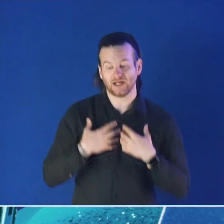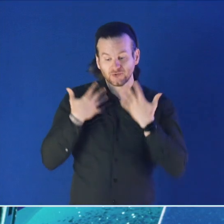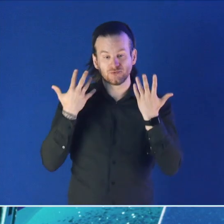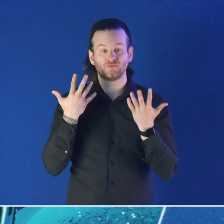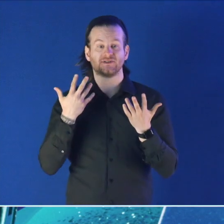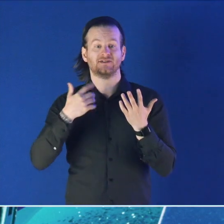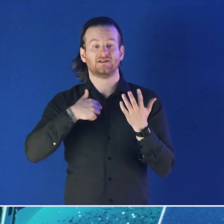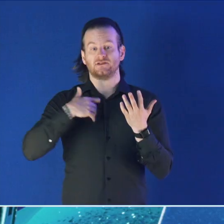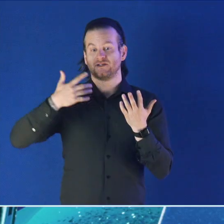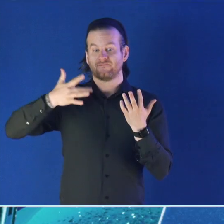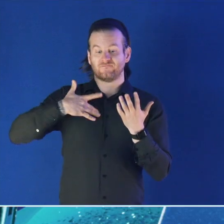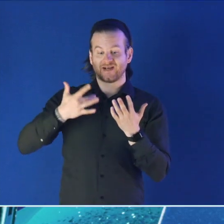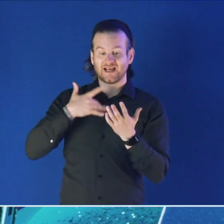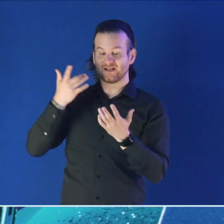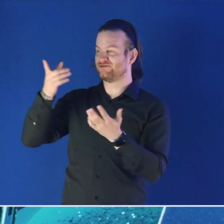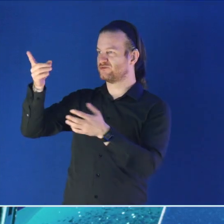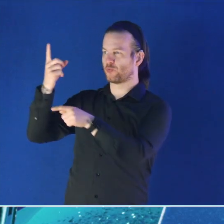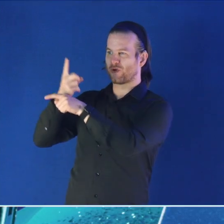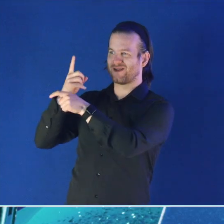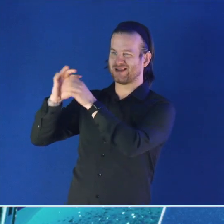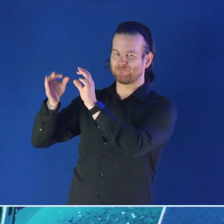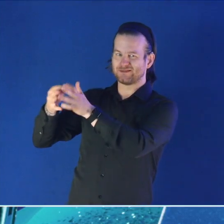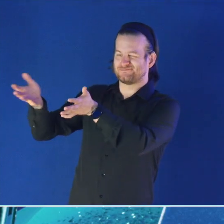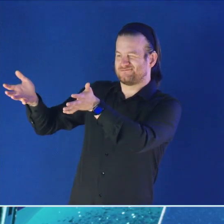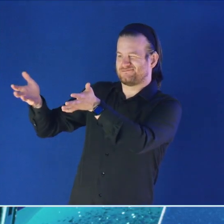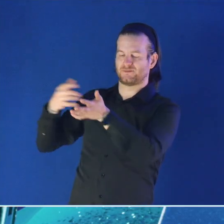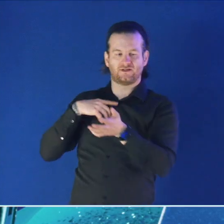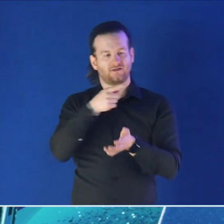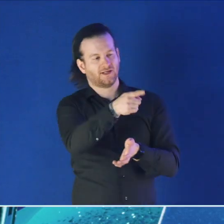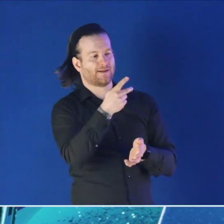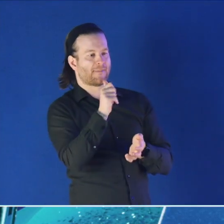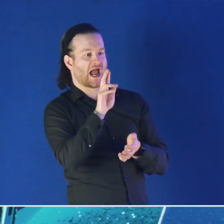Paralympics should be front and center.